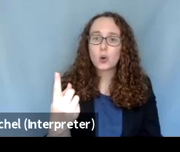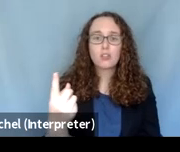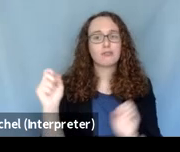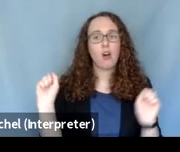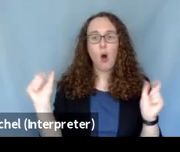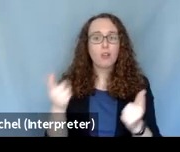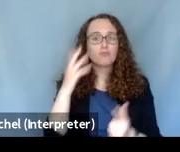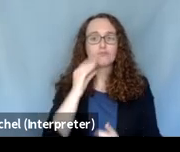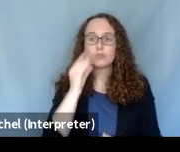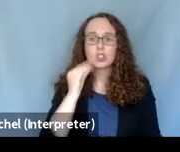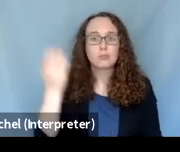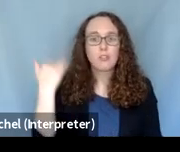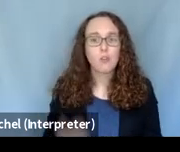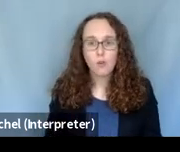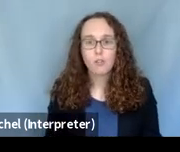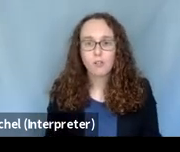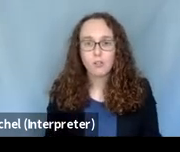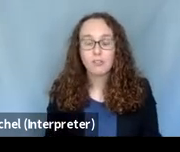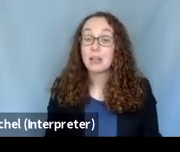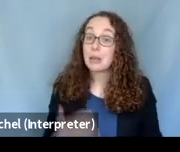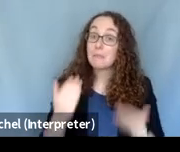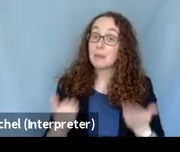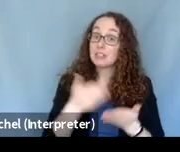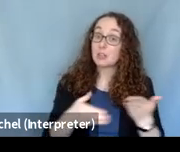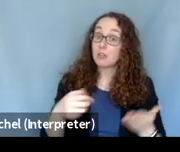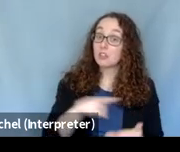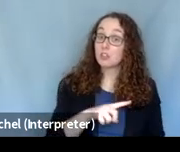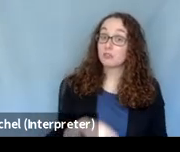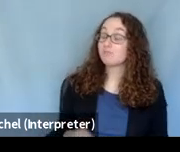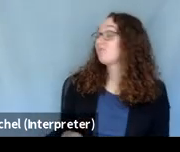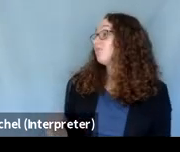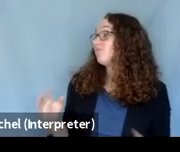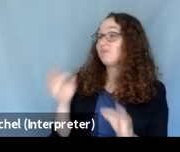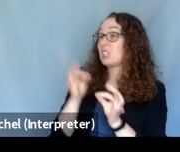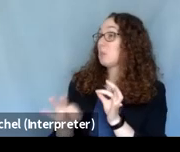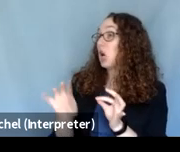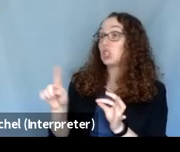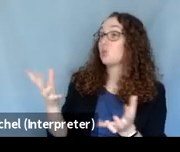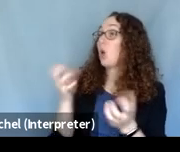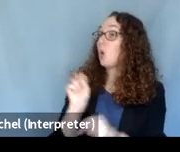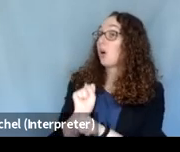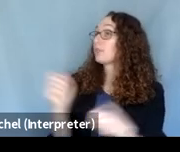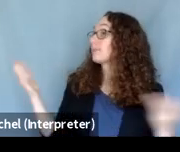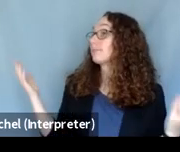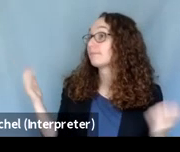Some of you may be joining us today thinking, "I want a job, I want to find work" and others may be both,